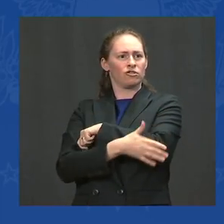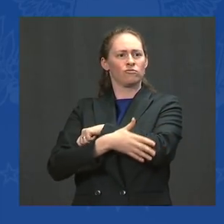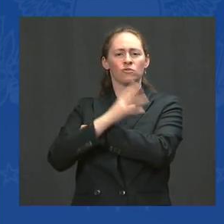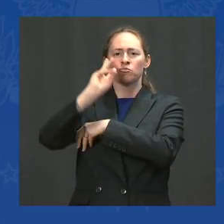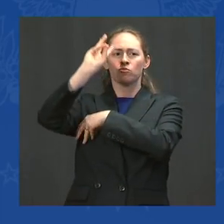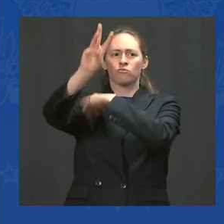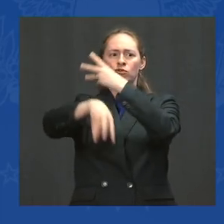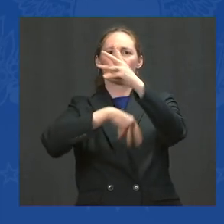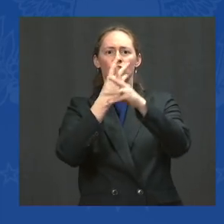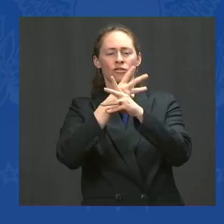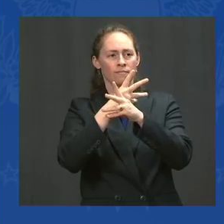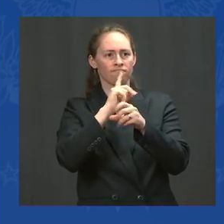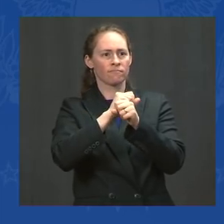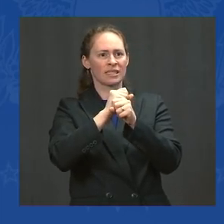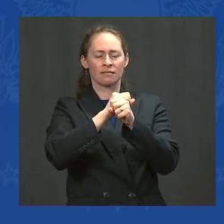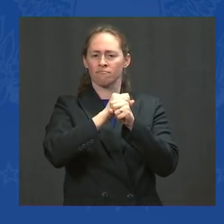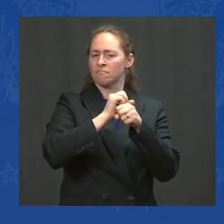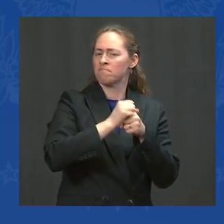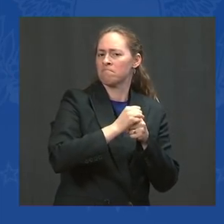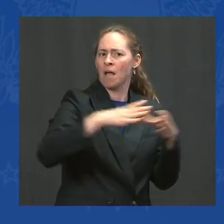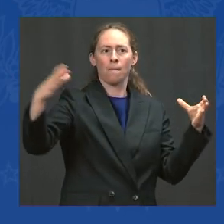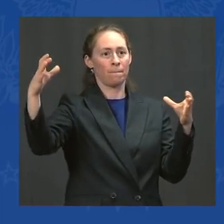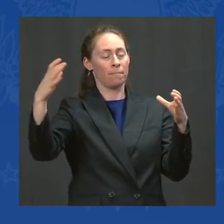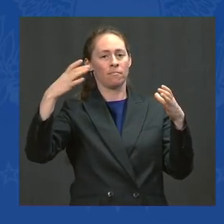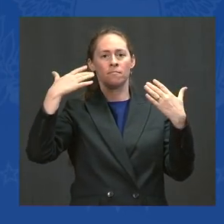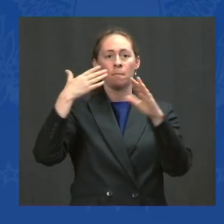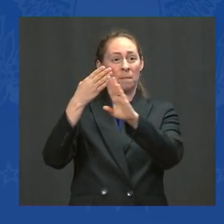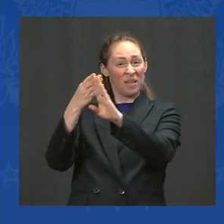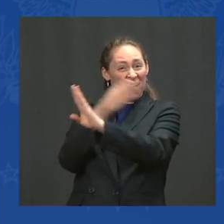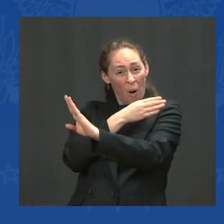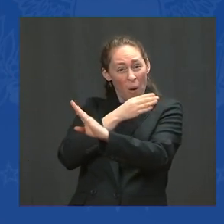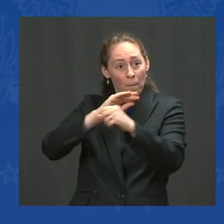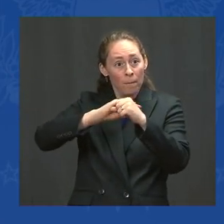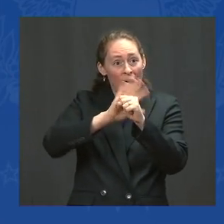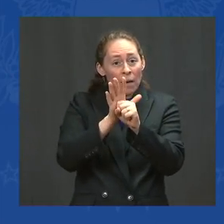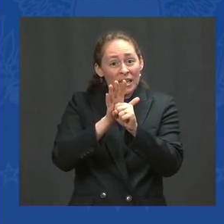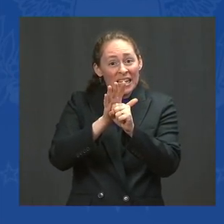before the pandemic hit. At the same time, companies across the country